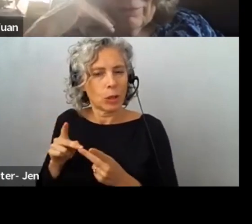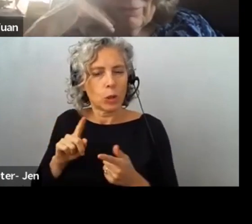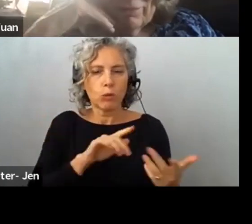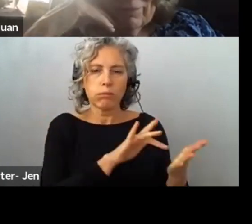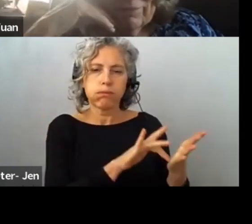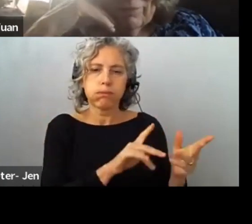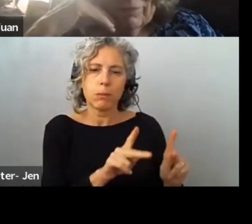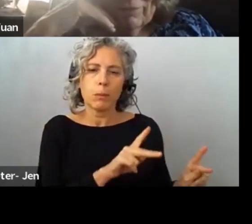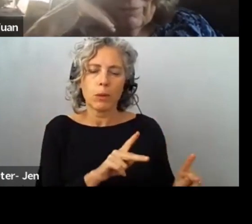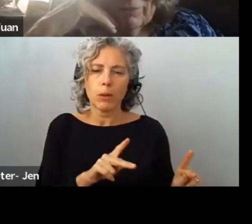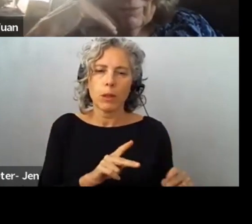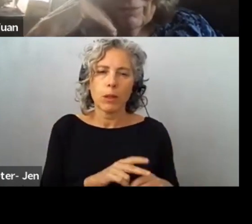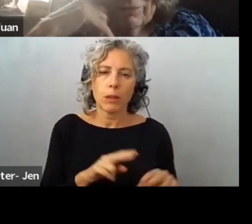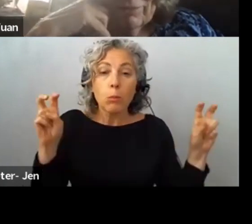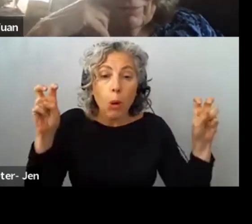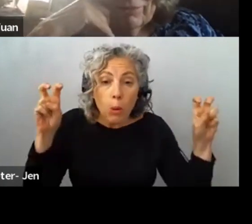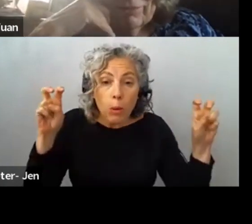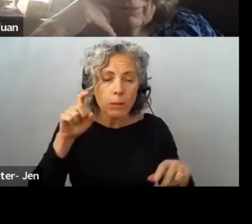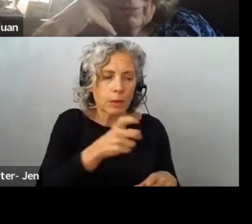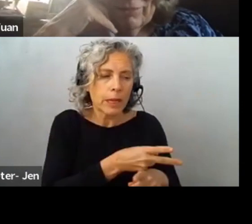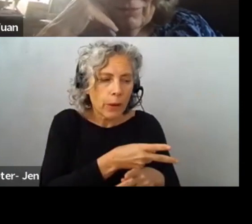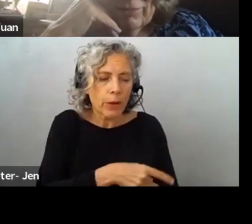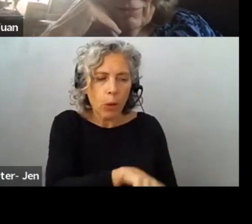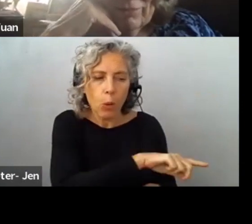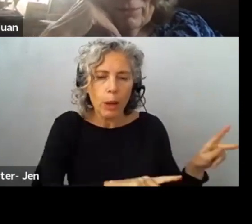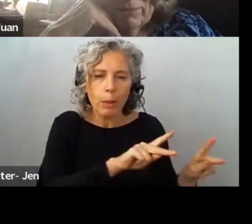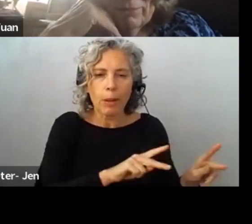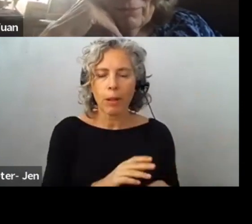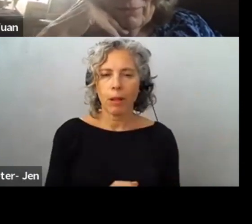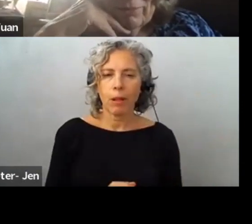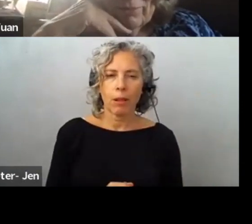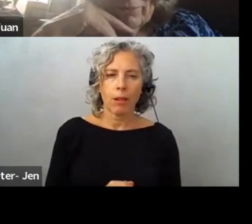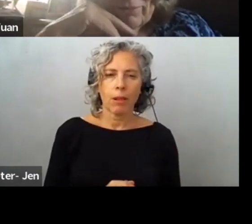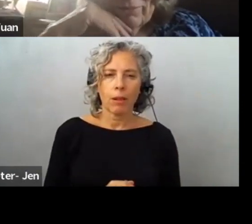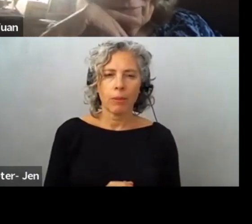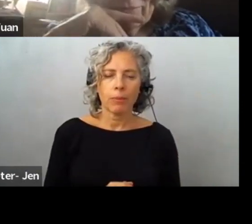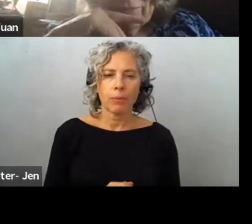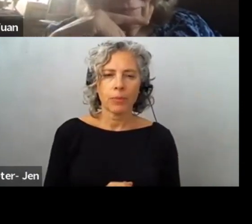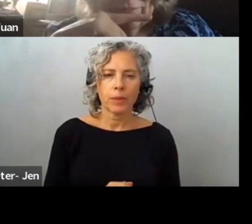of. And oh, and so they'll take, they'll, oh, they'll take care